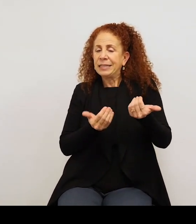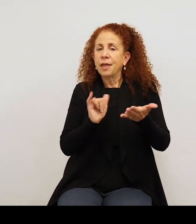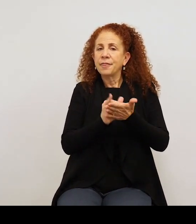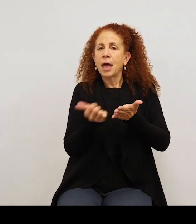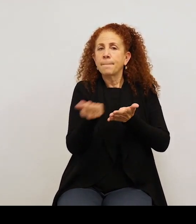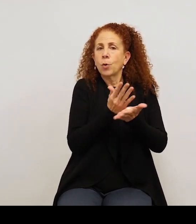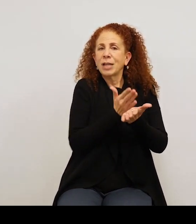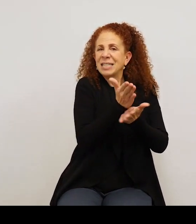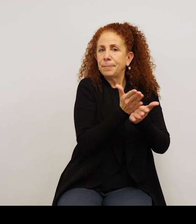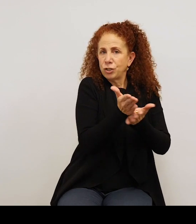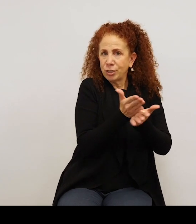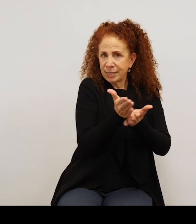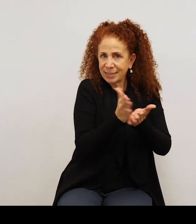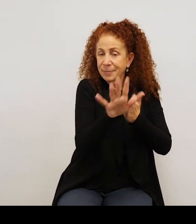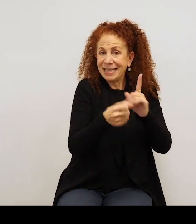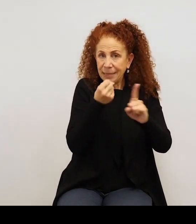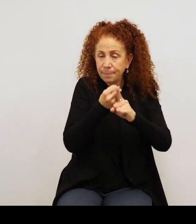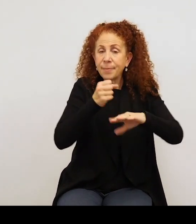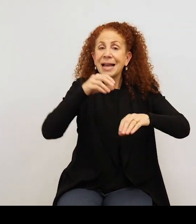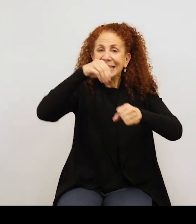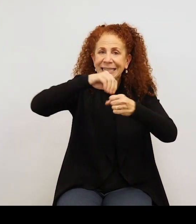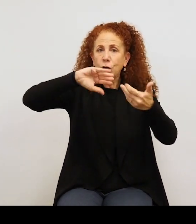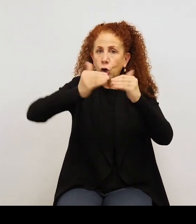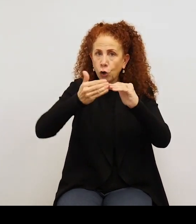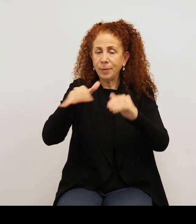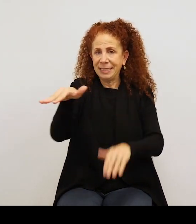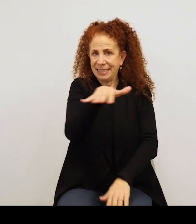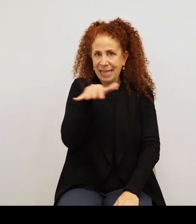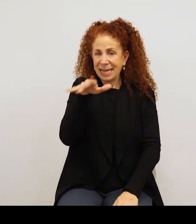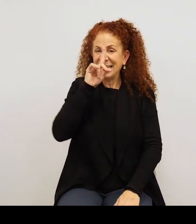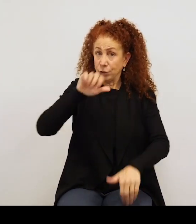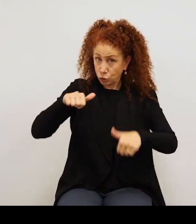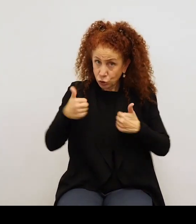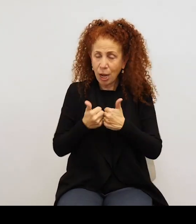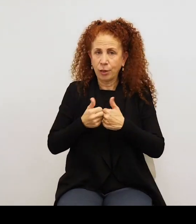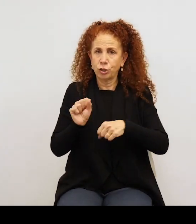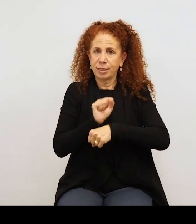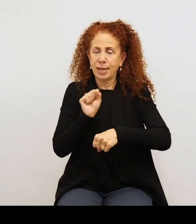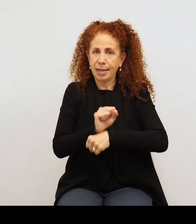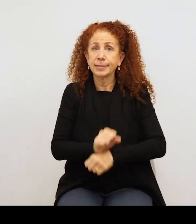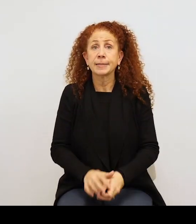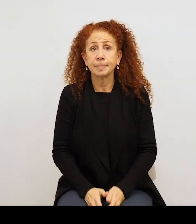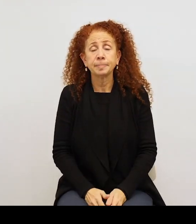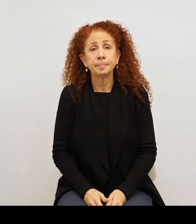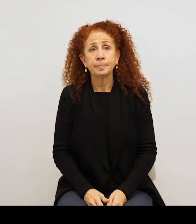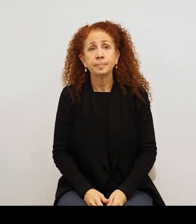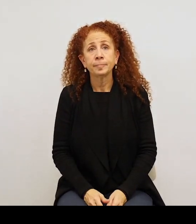and its impact in an urban context is a challenging task.